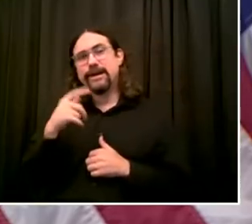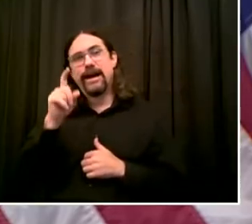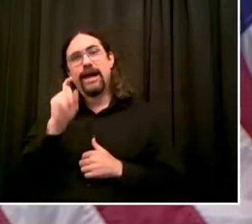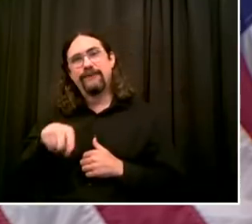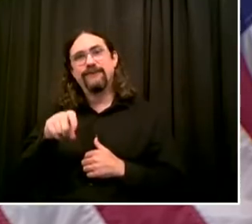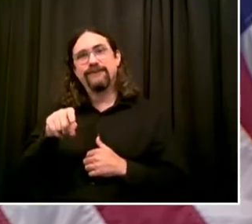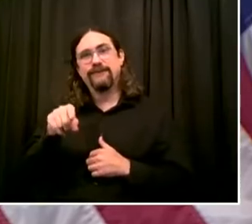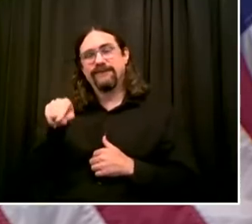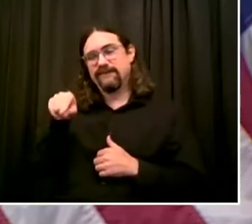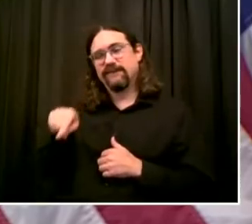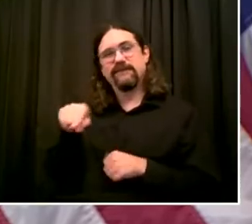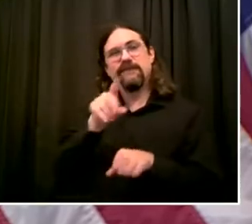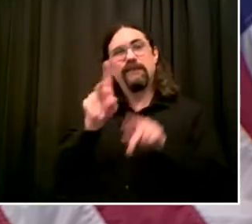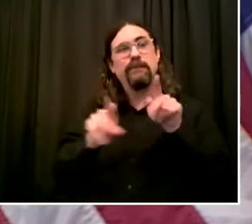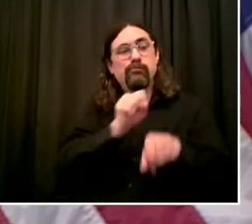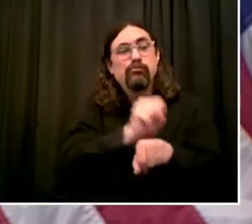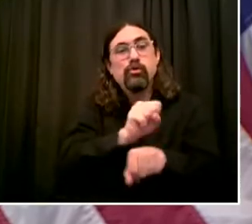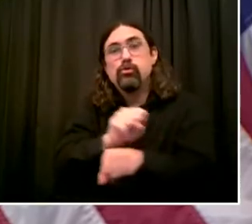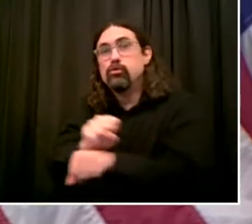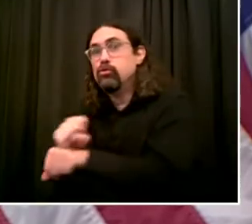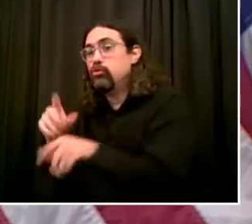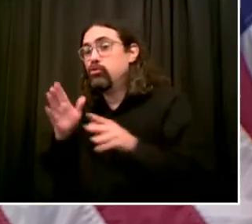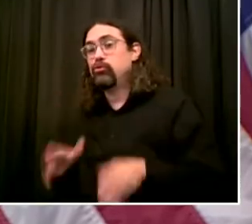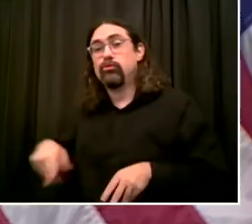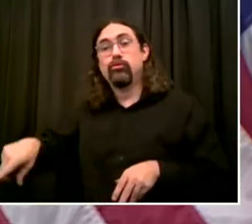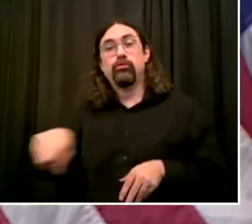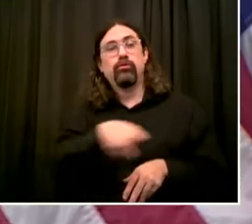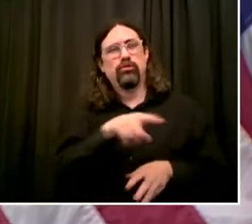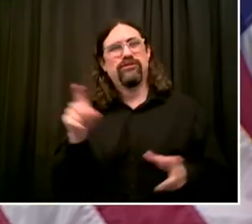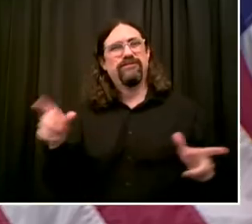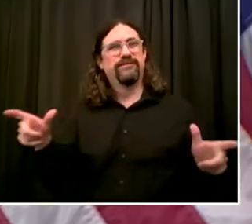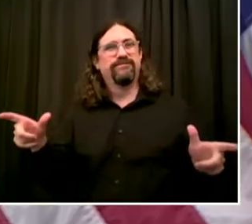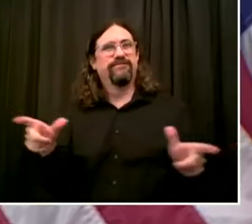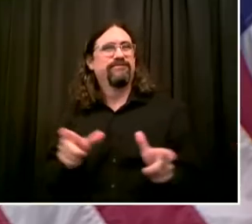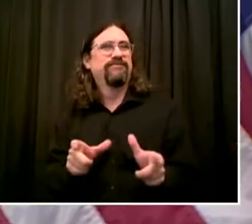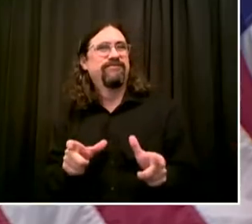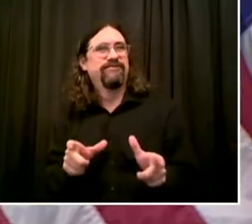IWLLAC T ON A STIMULUS. BUT WE ARE GOING TO BE READY FOR ANY EVENTUALITY AND MAKE